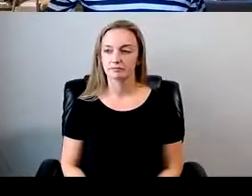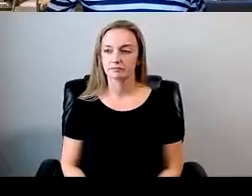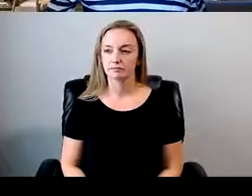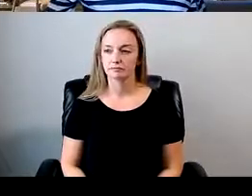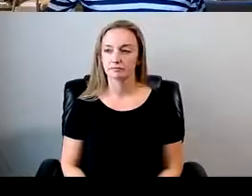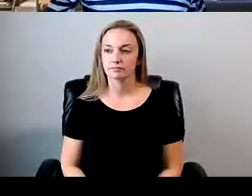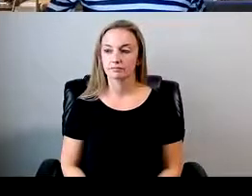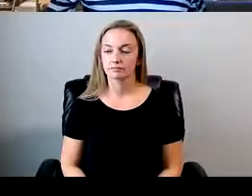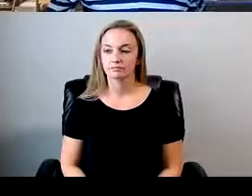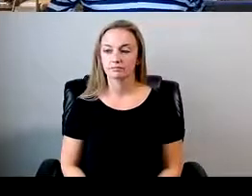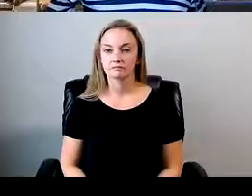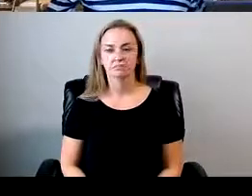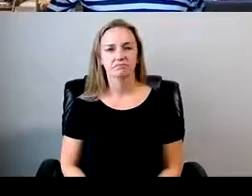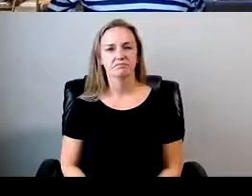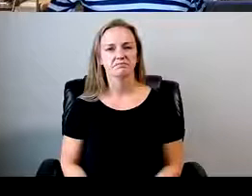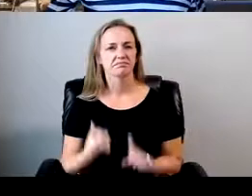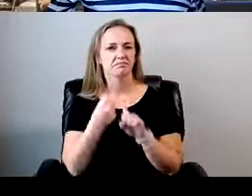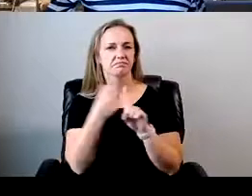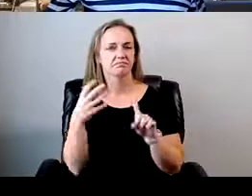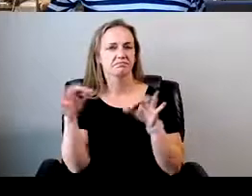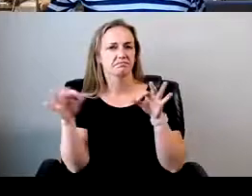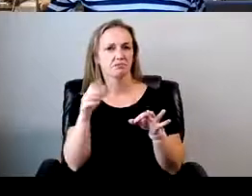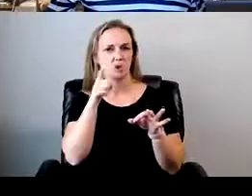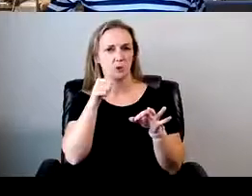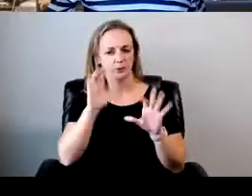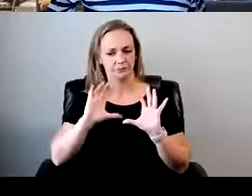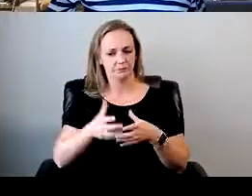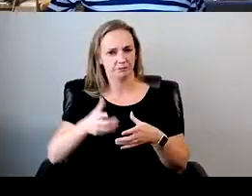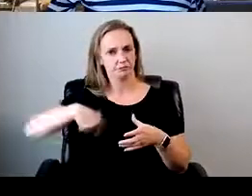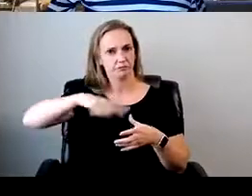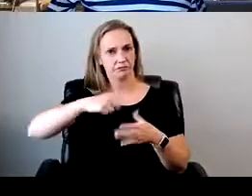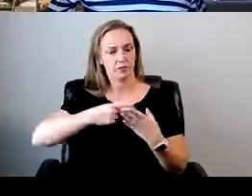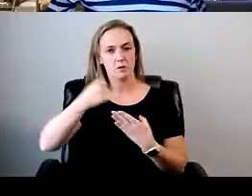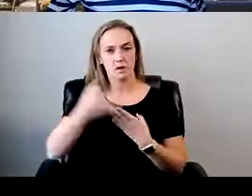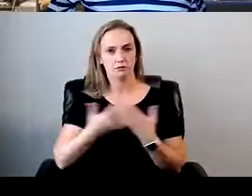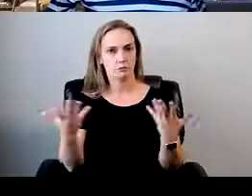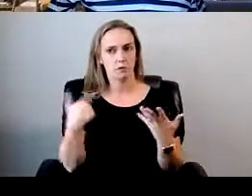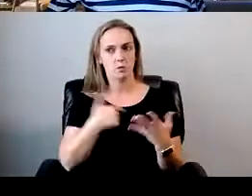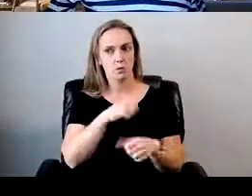So just to tell you a little about who we are, this project we're working on is the Mental Health